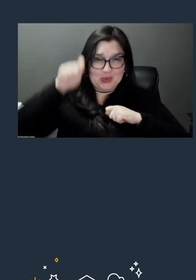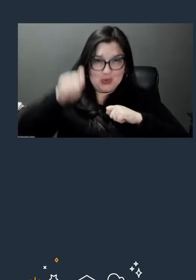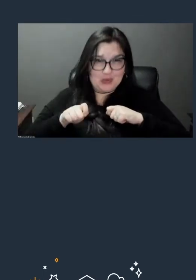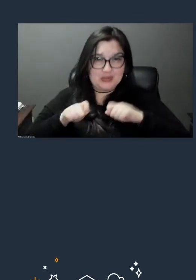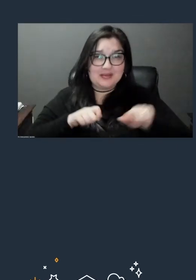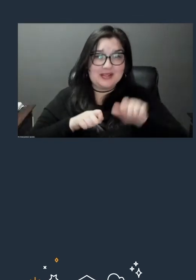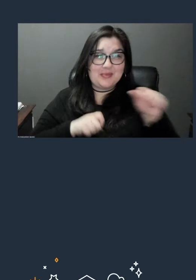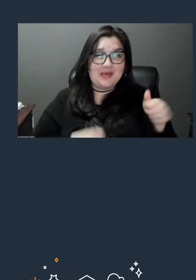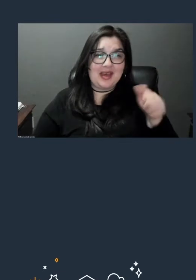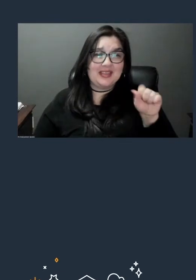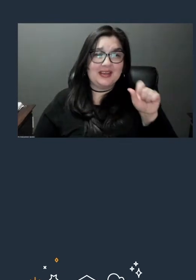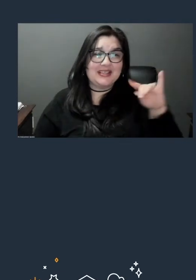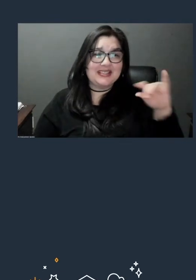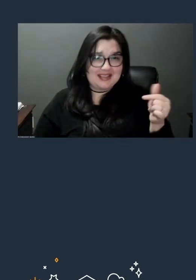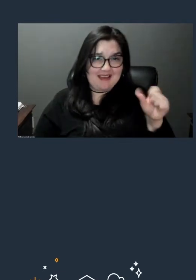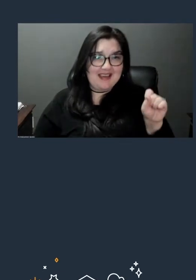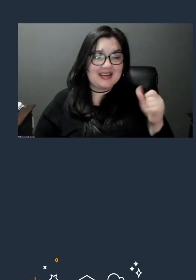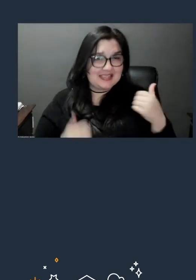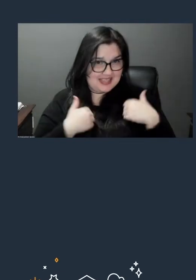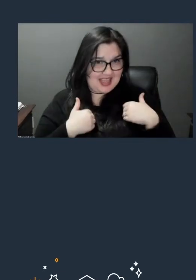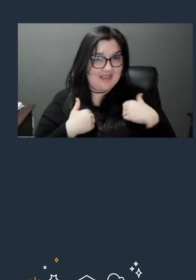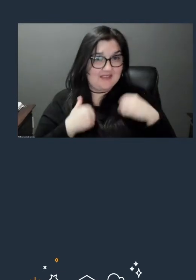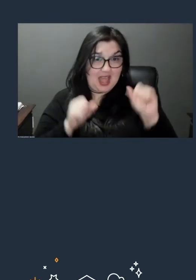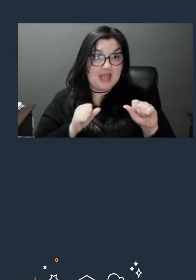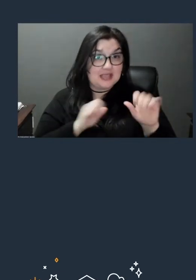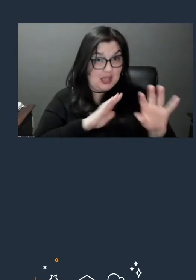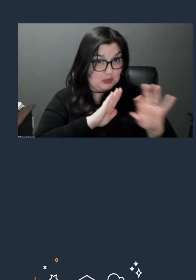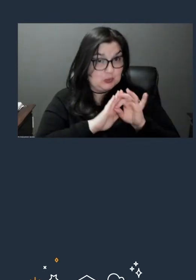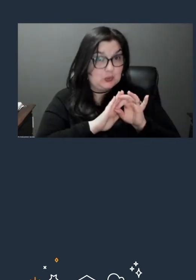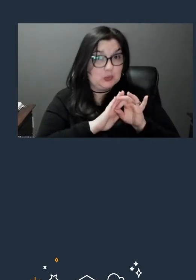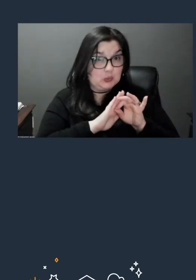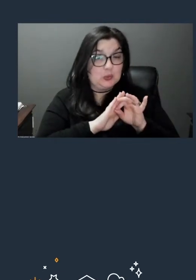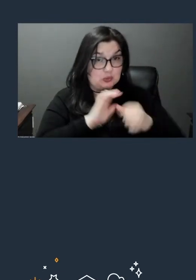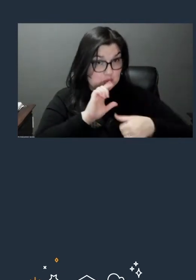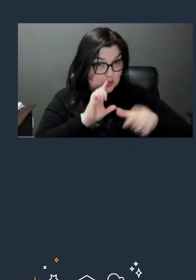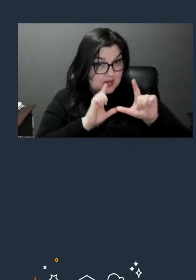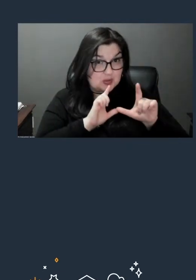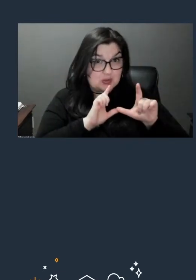So I can either choose to restore the entire bucket or either do an object-level restore.